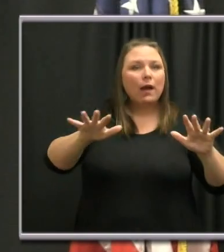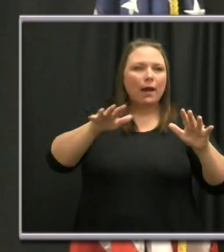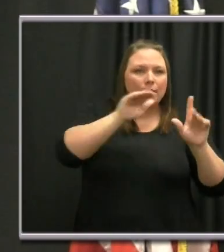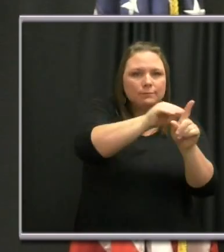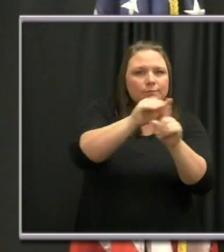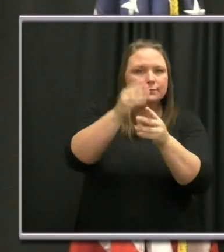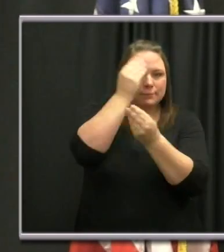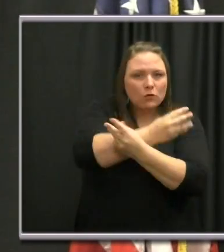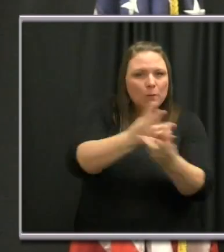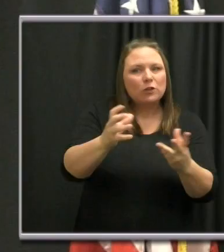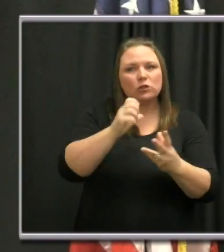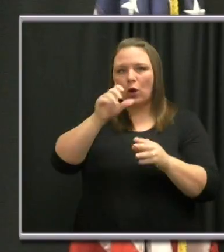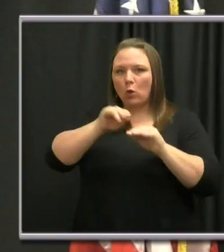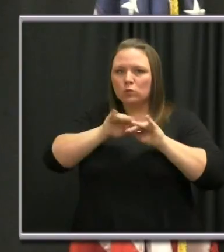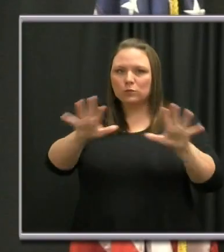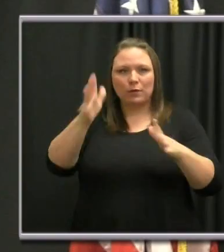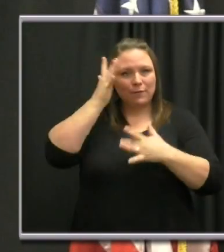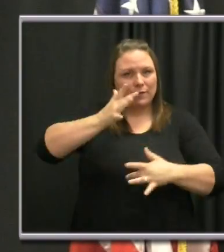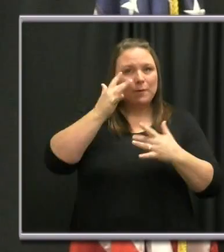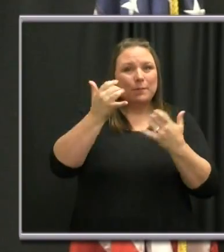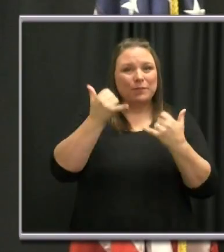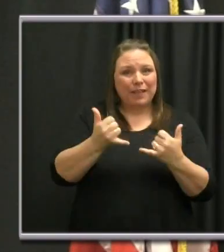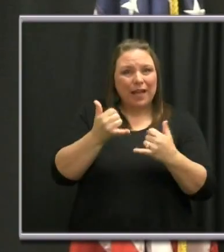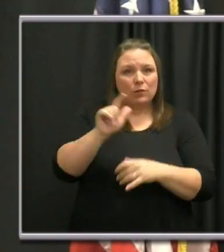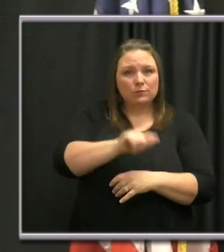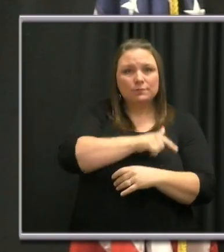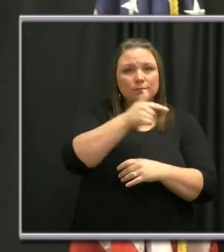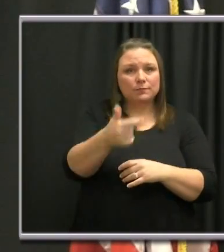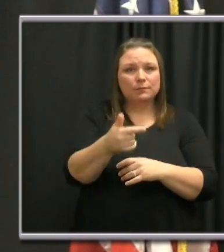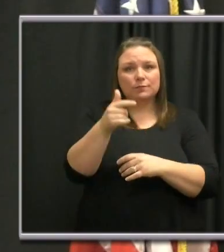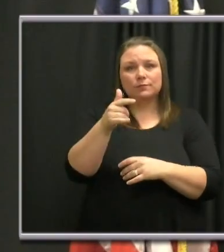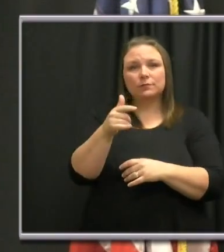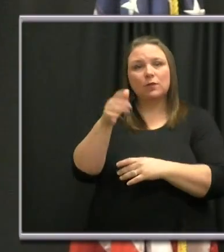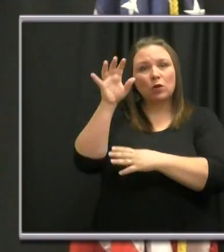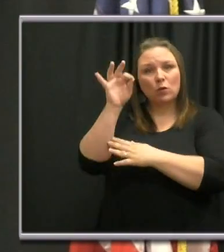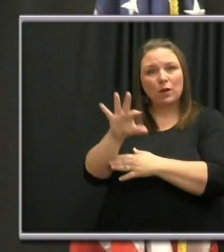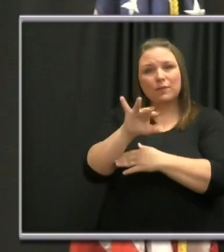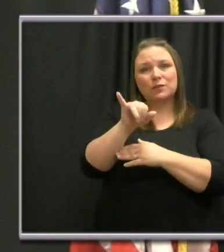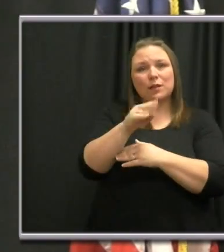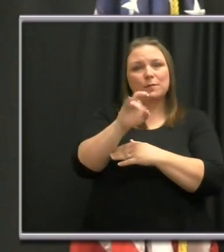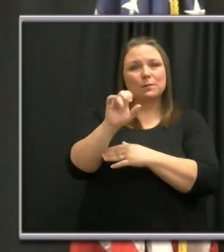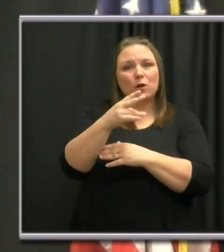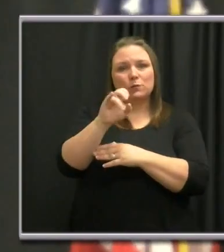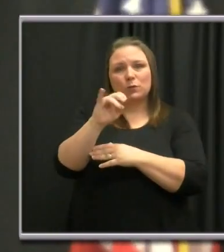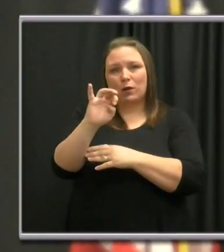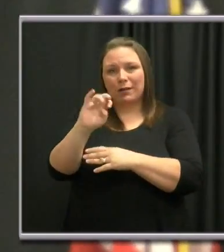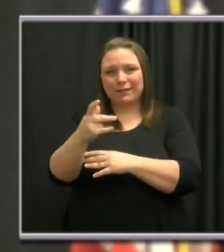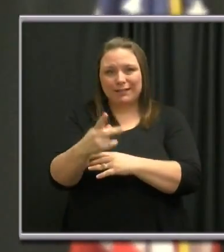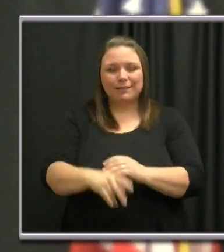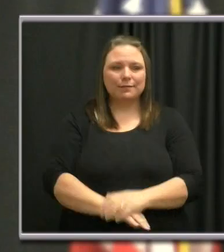AND KEEP US SAFE. WE SPREAD THE WORD AND NOT THE VIRUS. I NOW LIKE TO INTRODUCE THE MOST